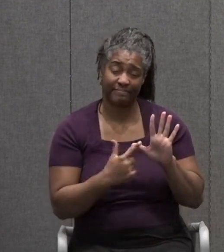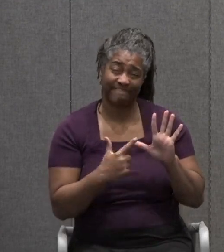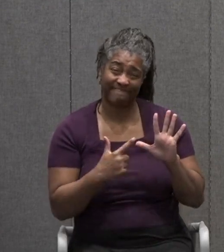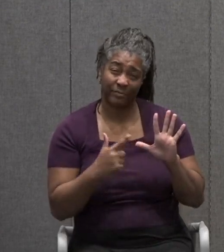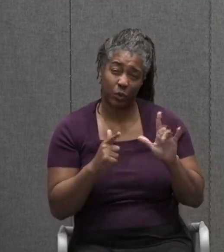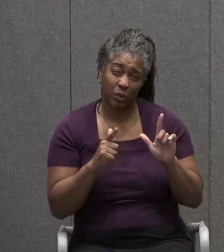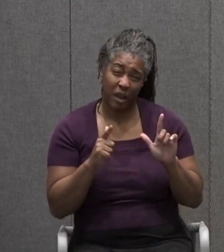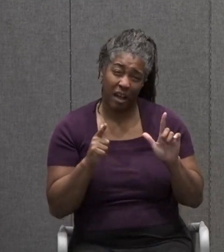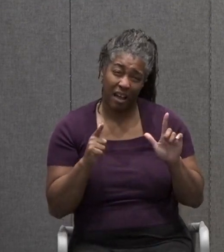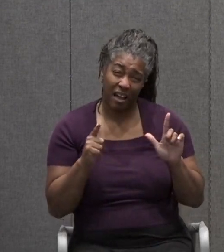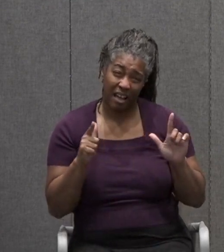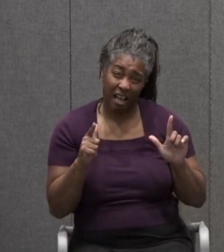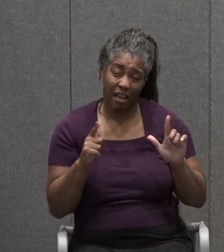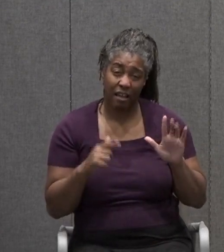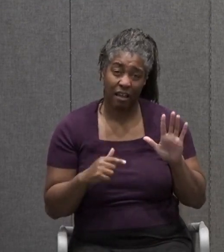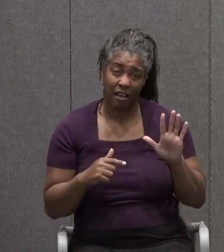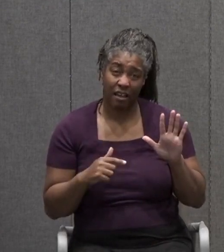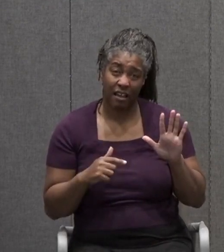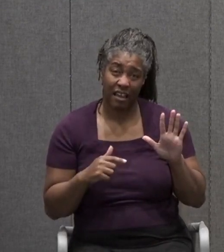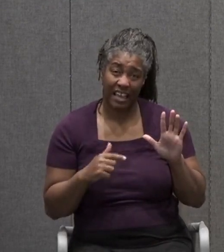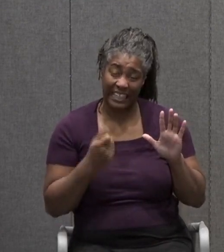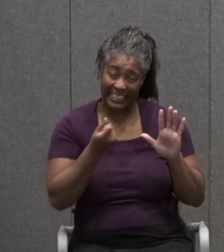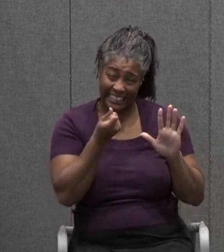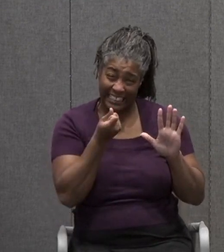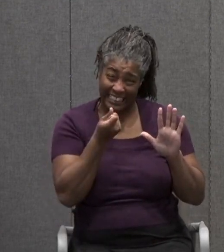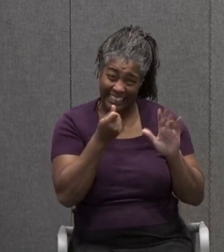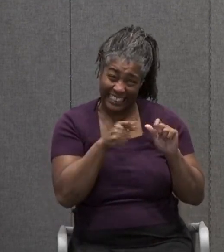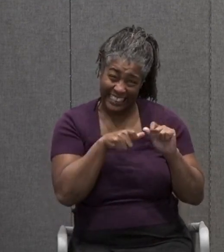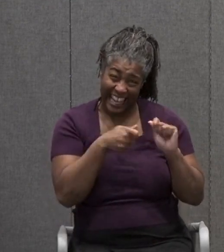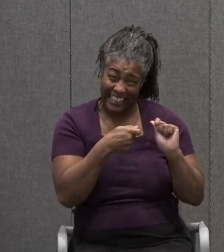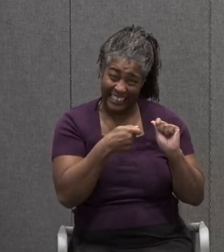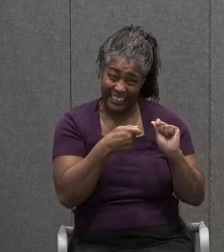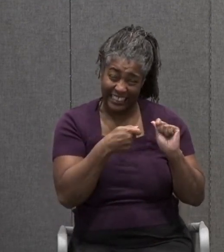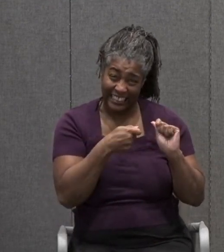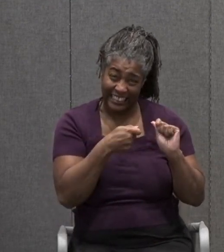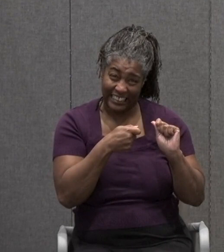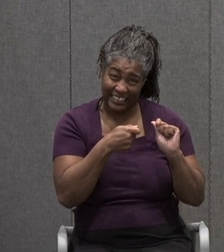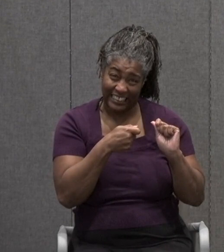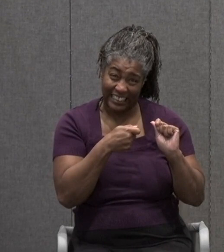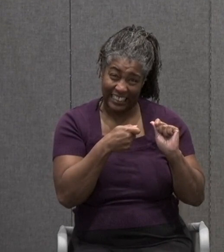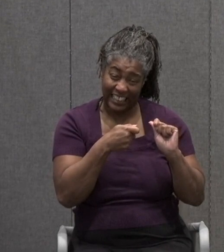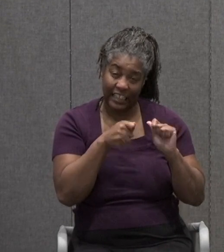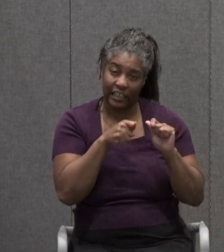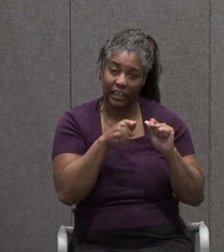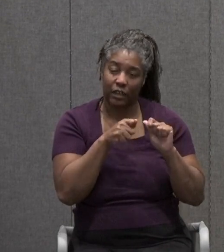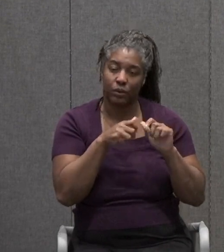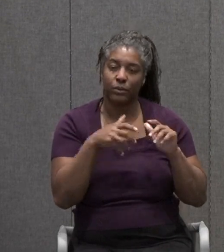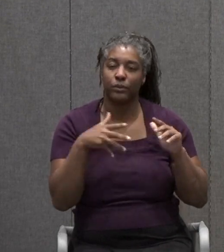and then make a fist and tighten it. Oh, tighten it really good. And then release and roll that wrist